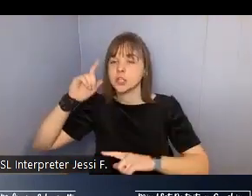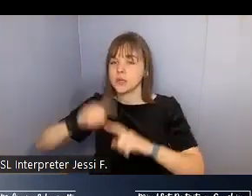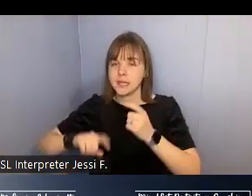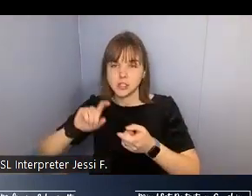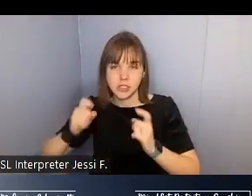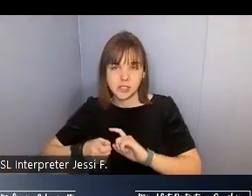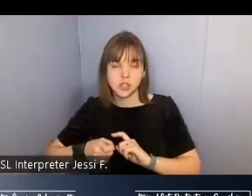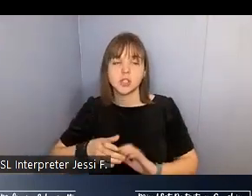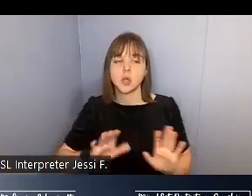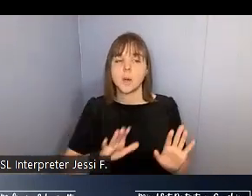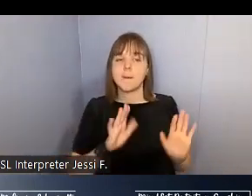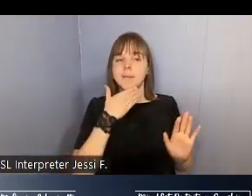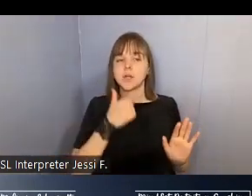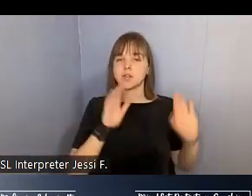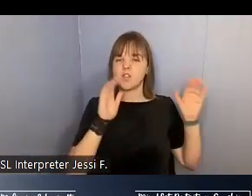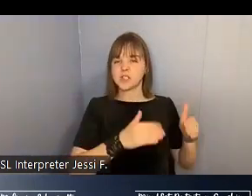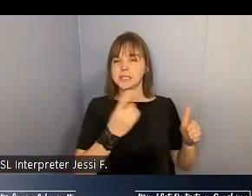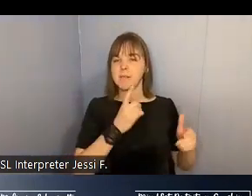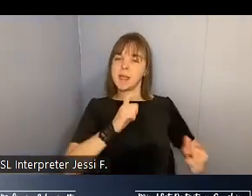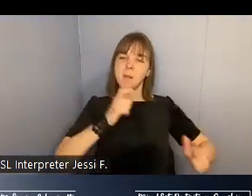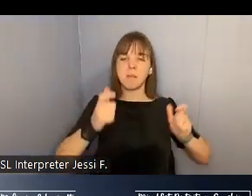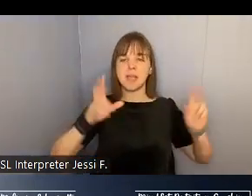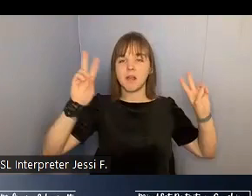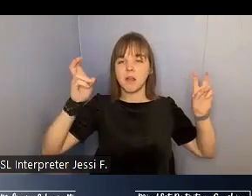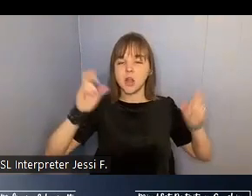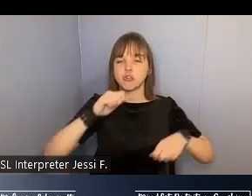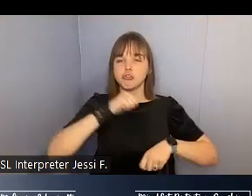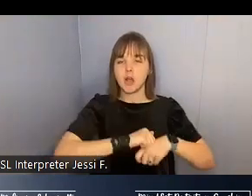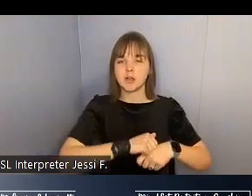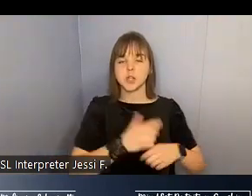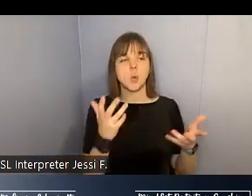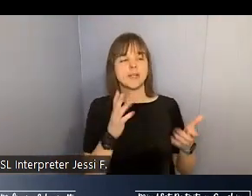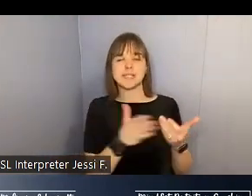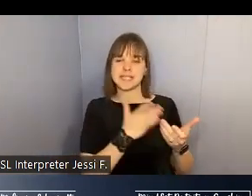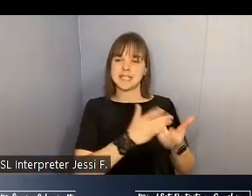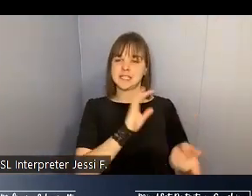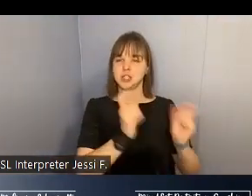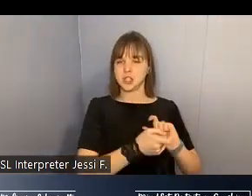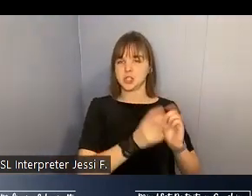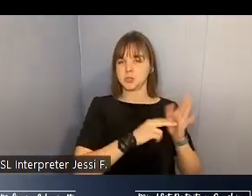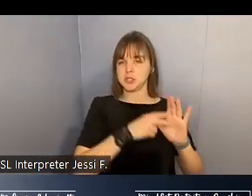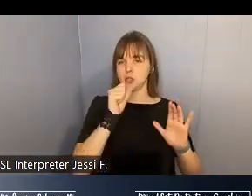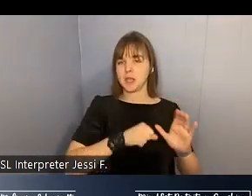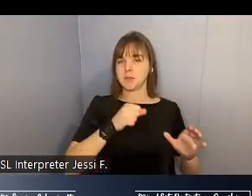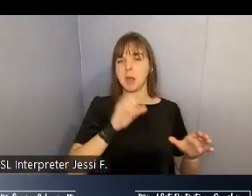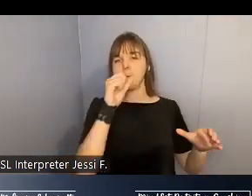Drop in the chat what you think some of your big rocks are that you can start to focus on where you're going to make the biggest progress